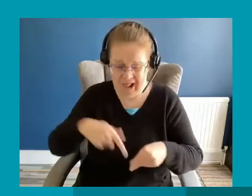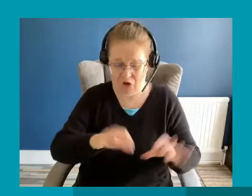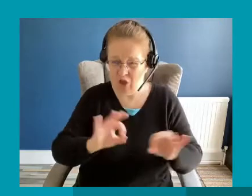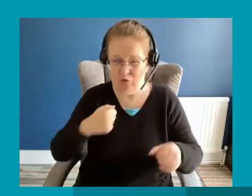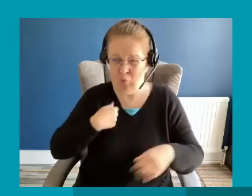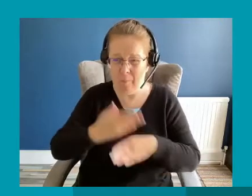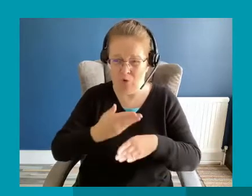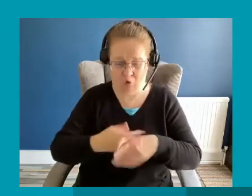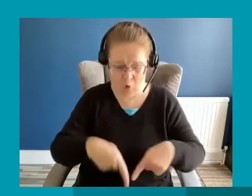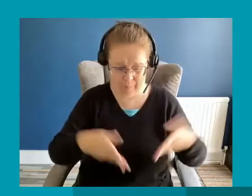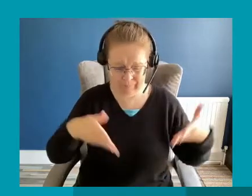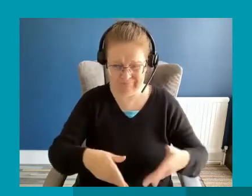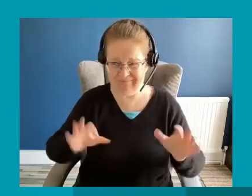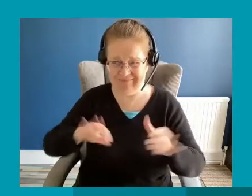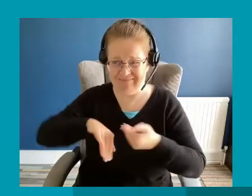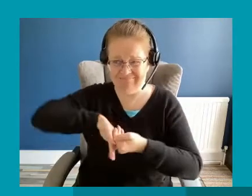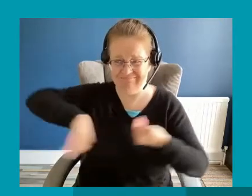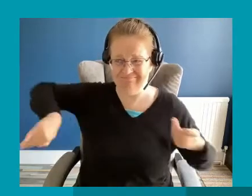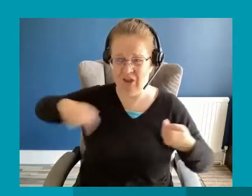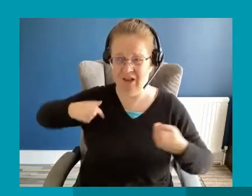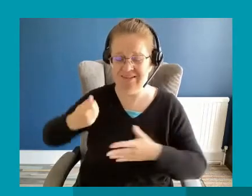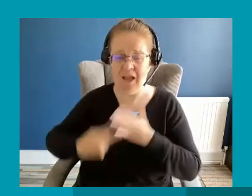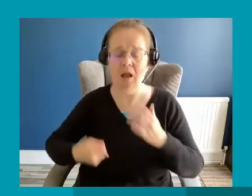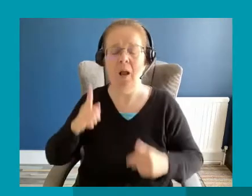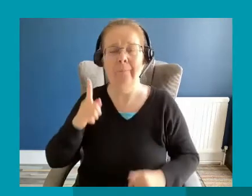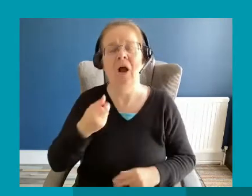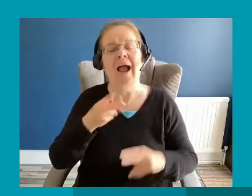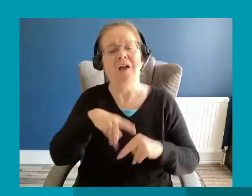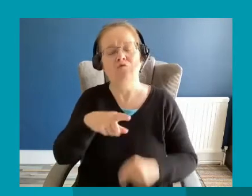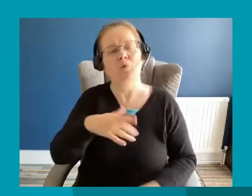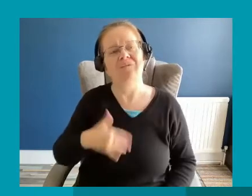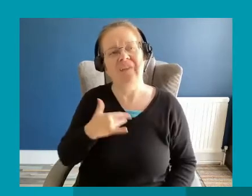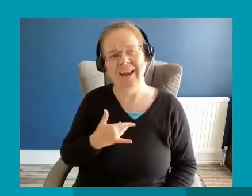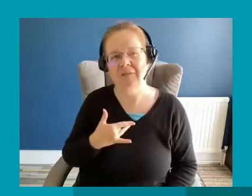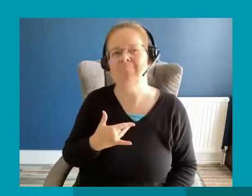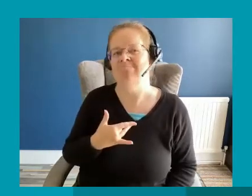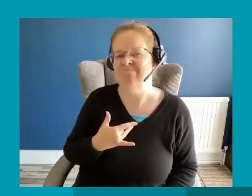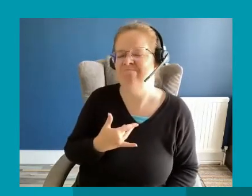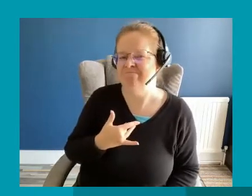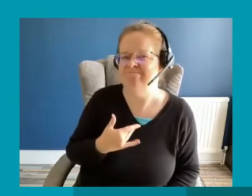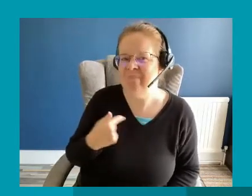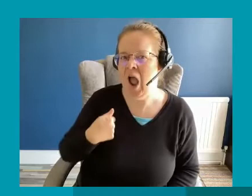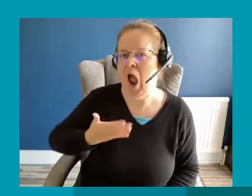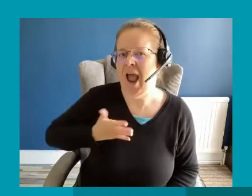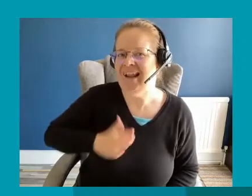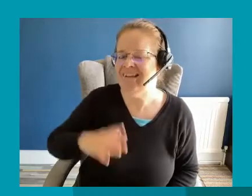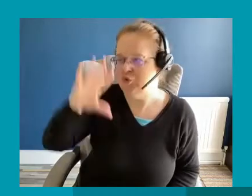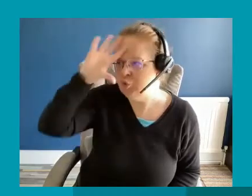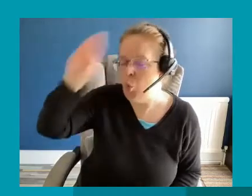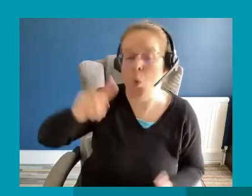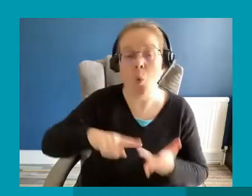But if you have decided or you're thinking I need to or I want to at this point,